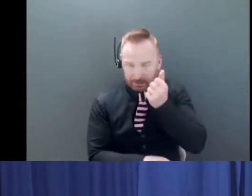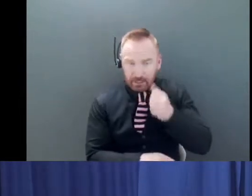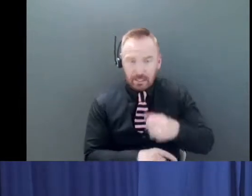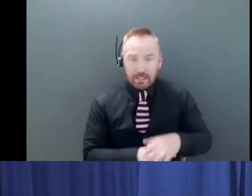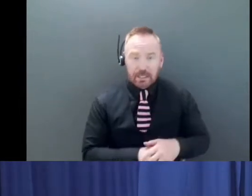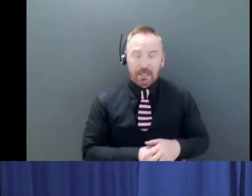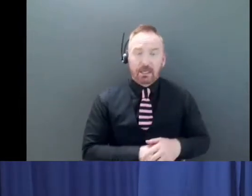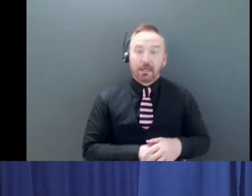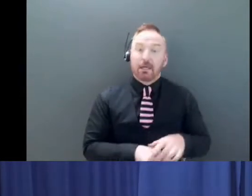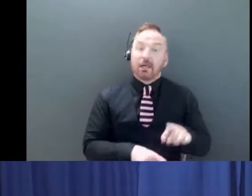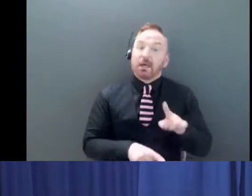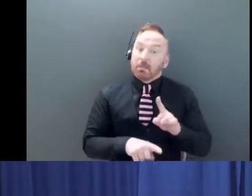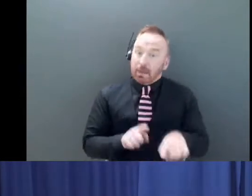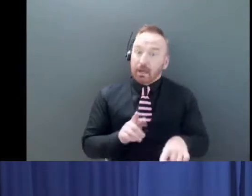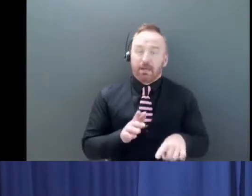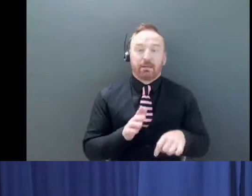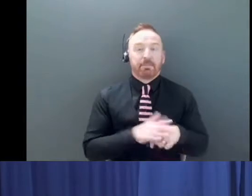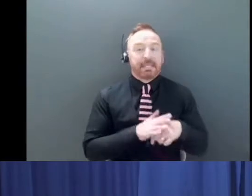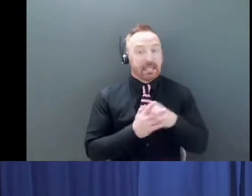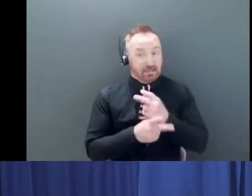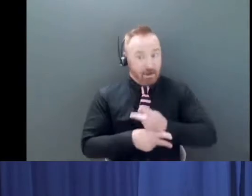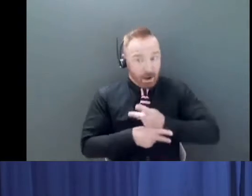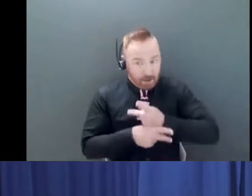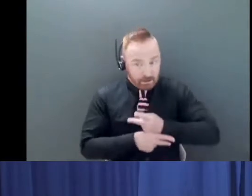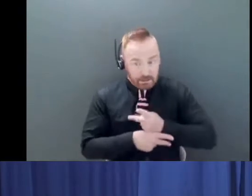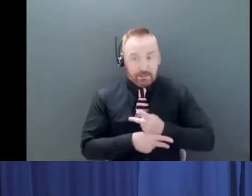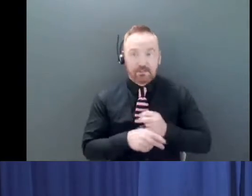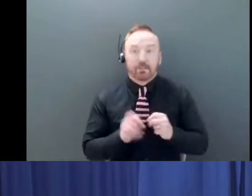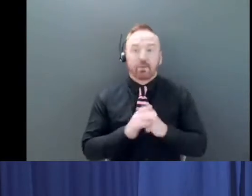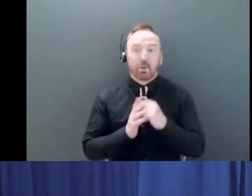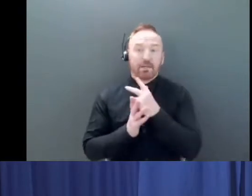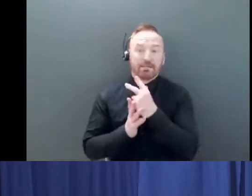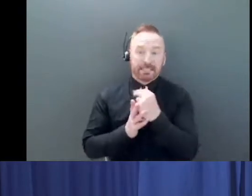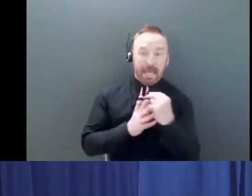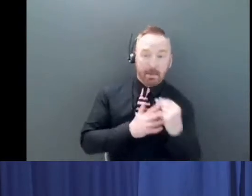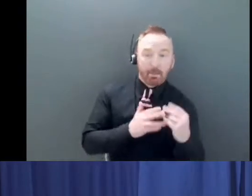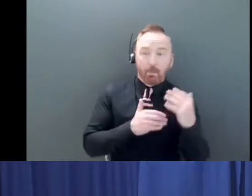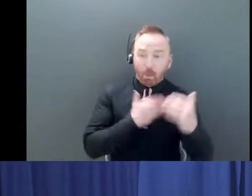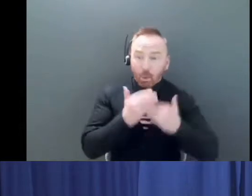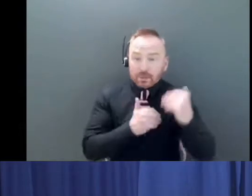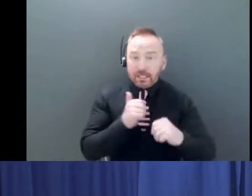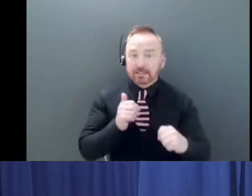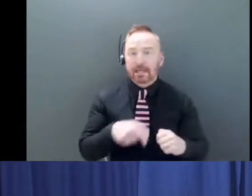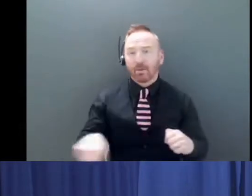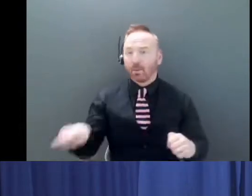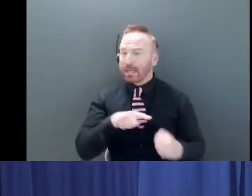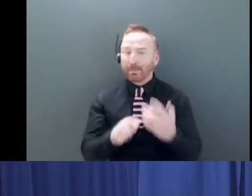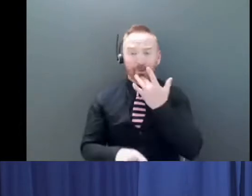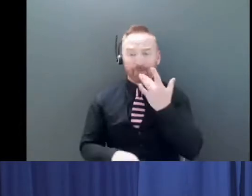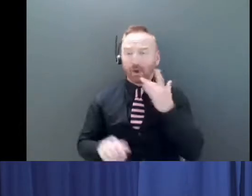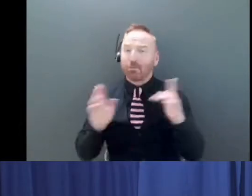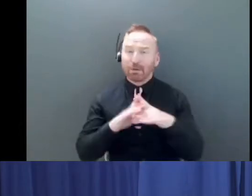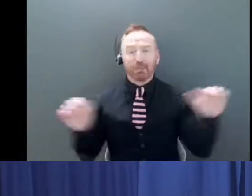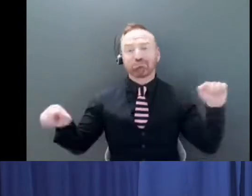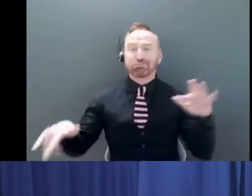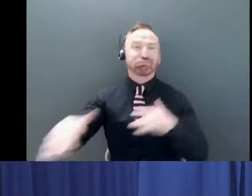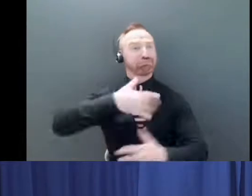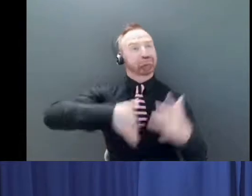to gather freely in our favourite establishments. We have heard feedback directly from bar and restaurant owners,